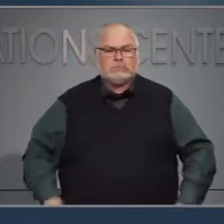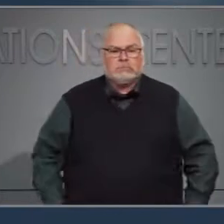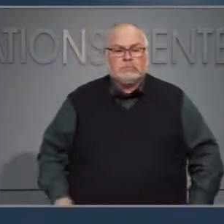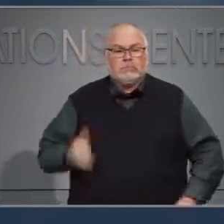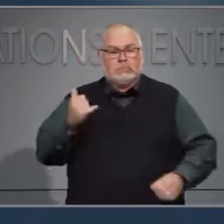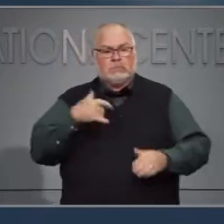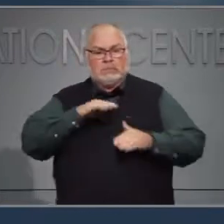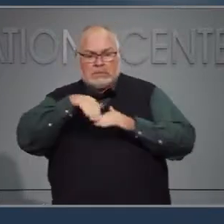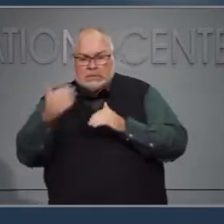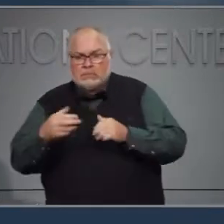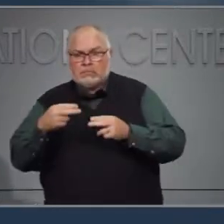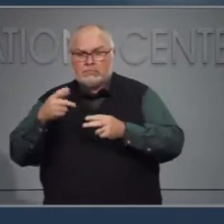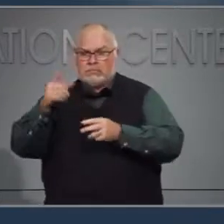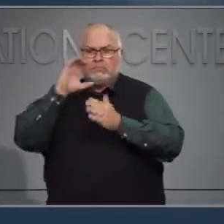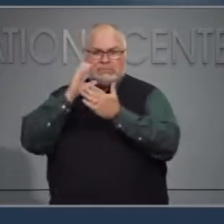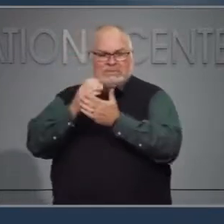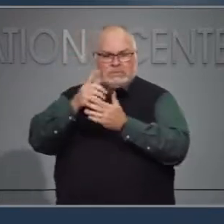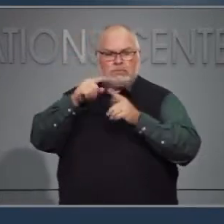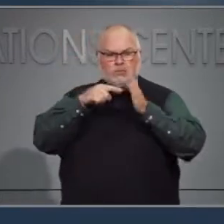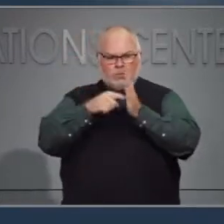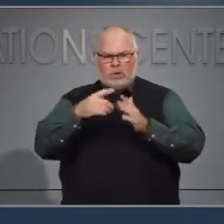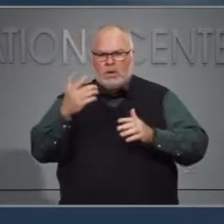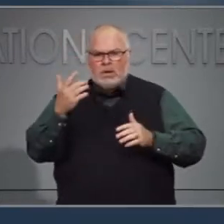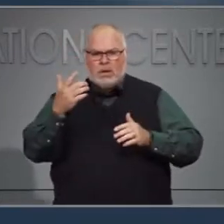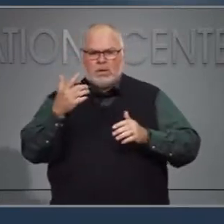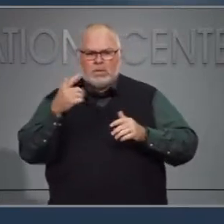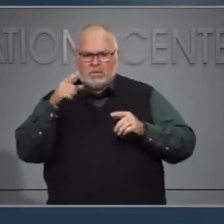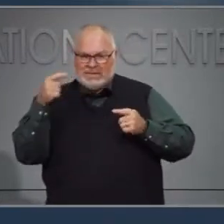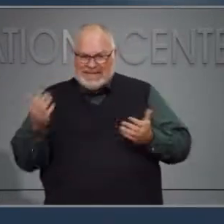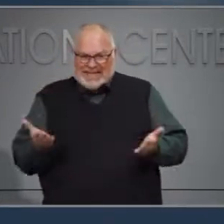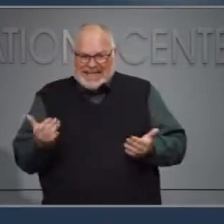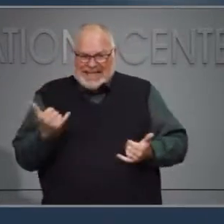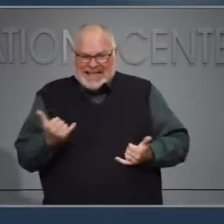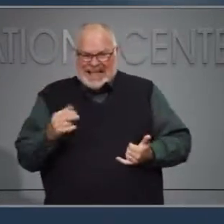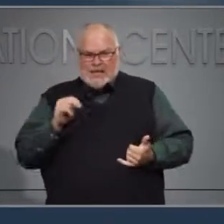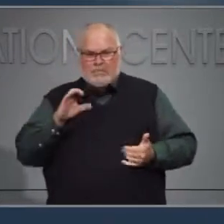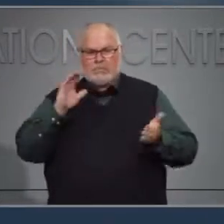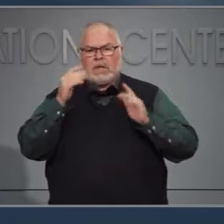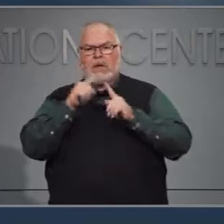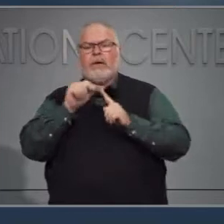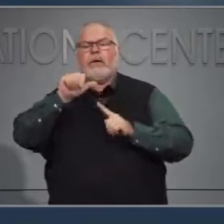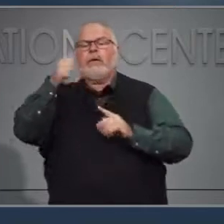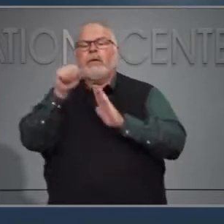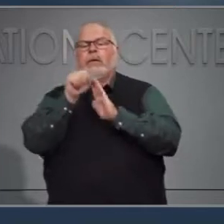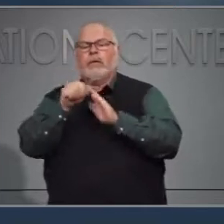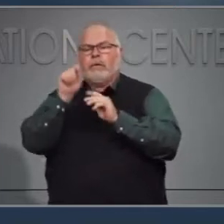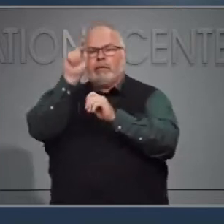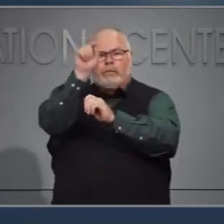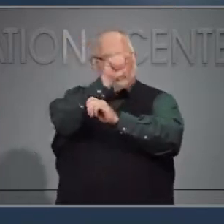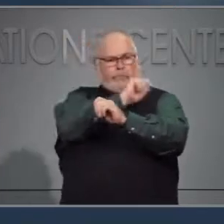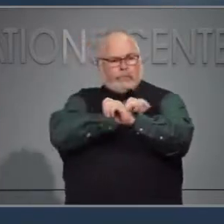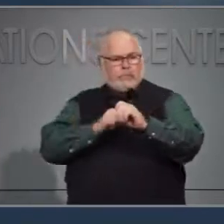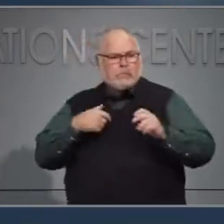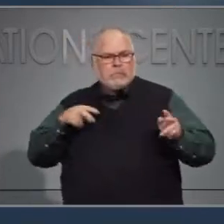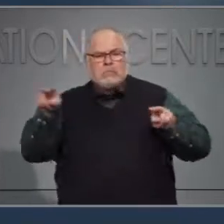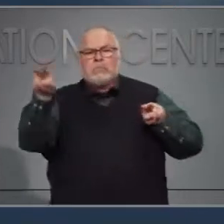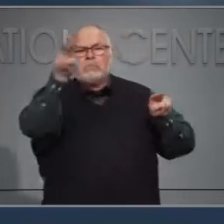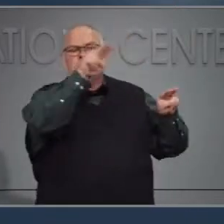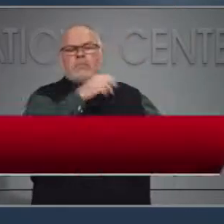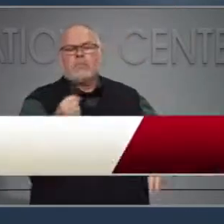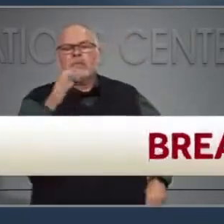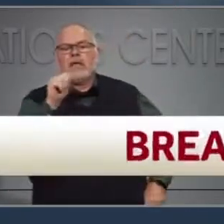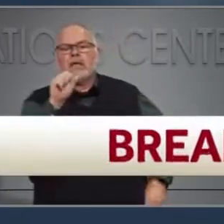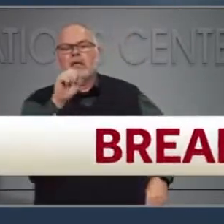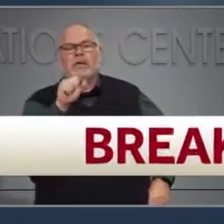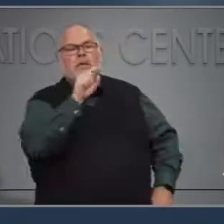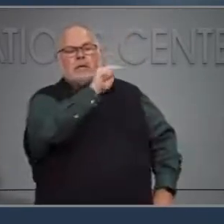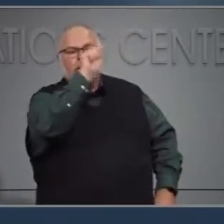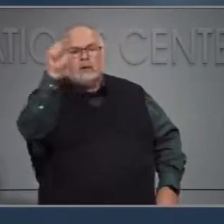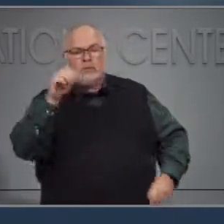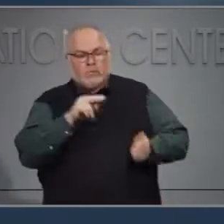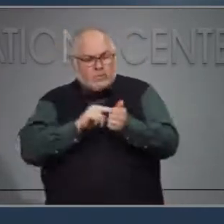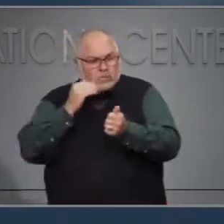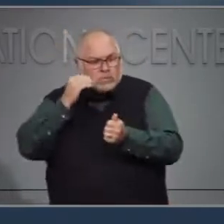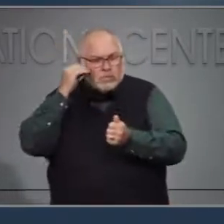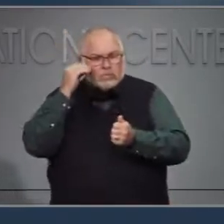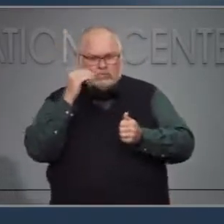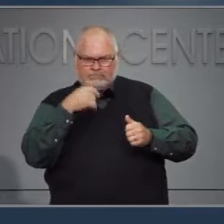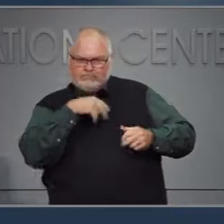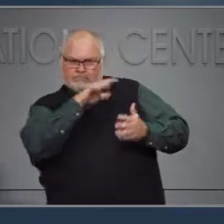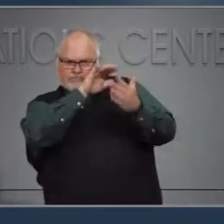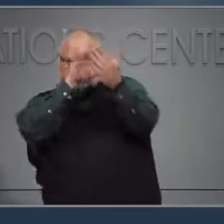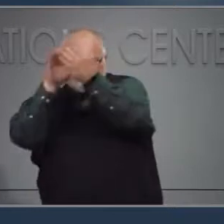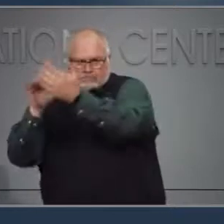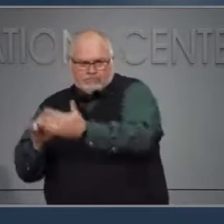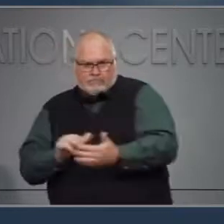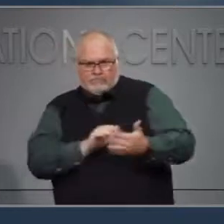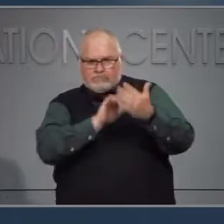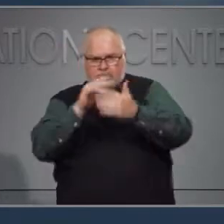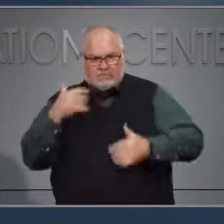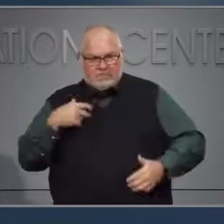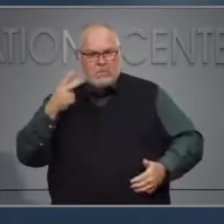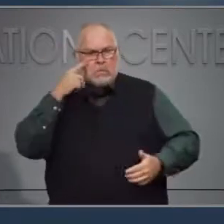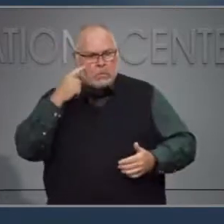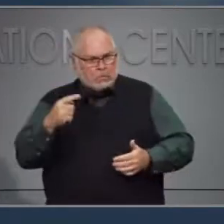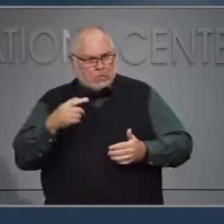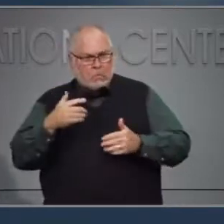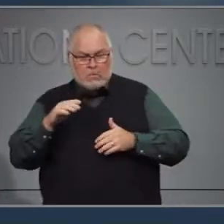THAT IS PROGRESS THAT NEEDS TO CONTINUE THIS SLIDE SHOWS HOW WE IN NOR CAROLINA COMPARED TO OTHER STATES IN TERMS OF CASES BUT NURSING HOMES.